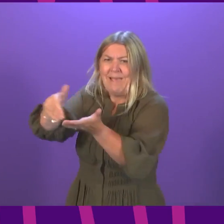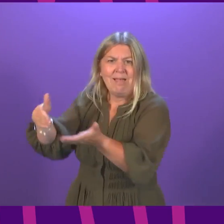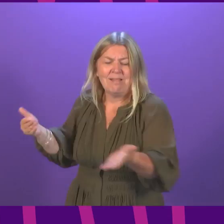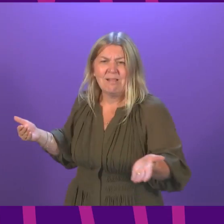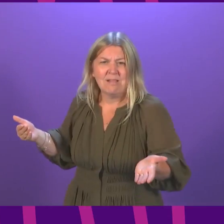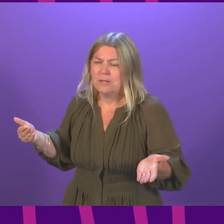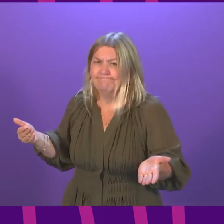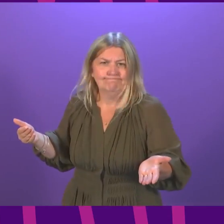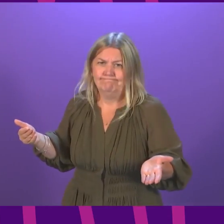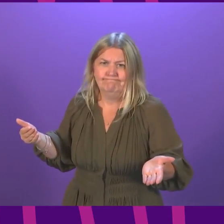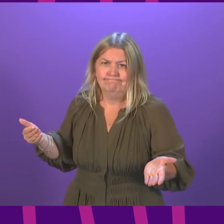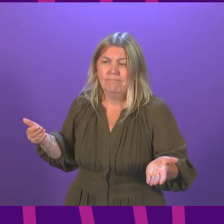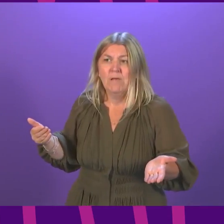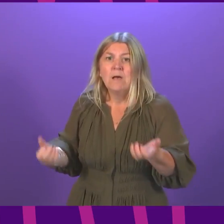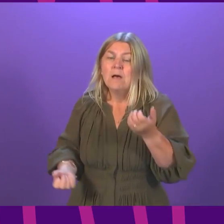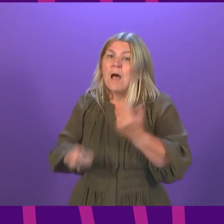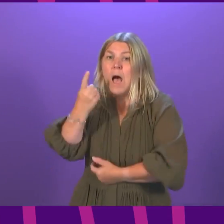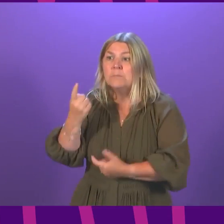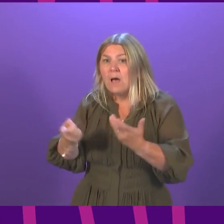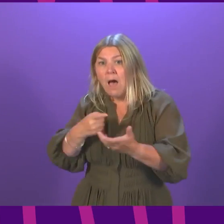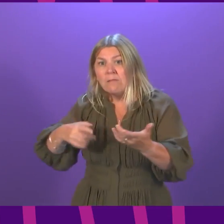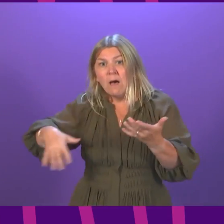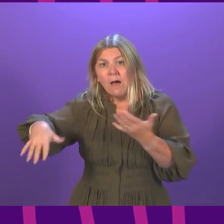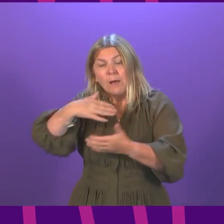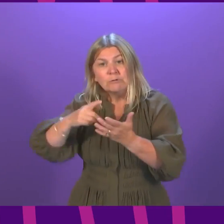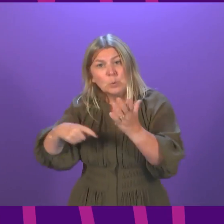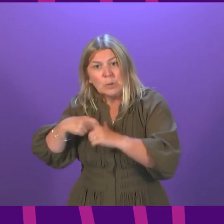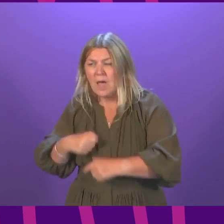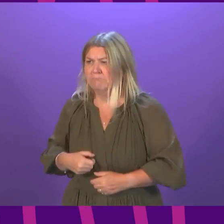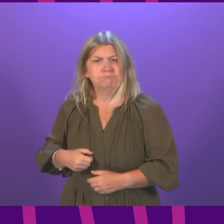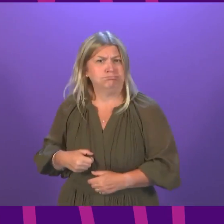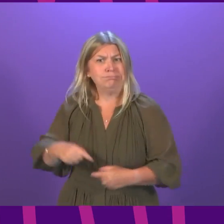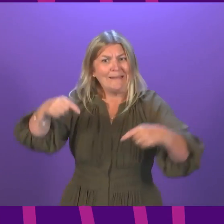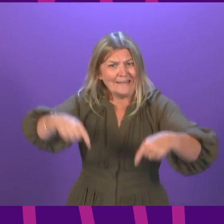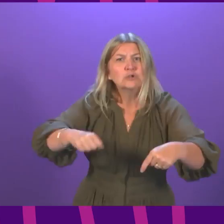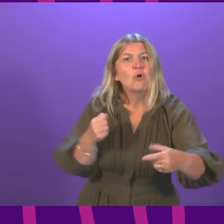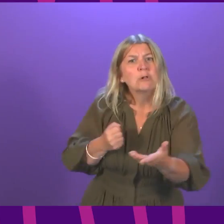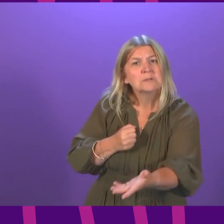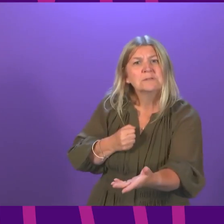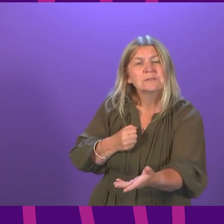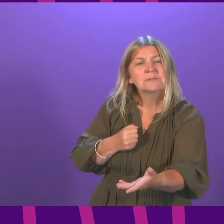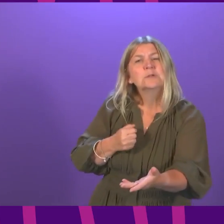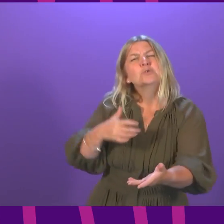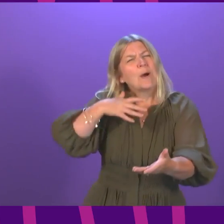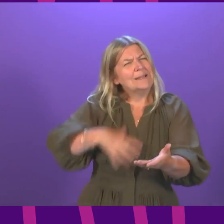it is happening in Scotland. Therefore, her support in seeking regulation of pill presses would be very helpful.